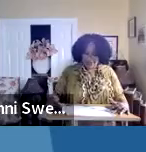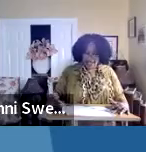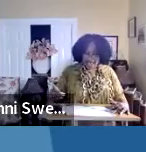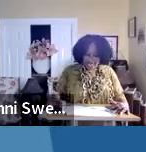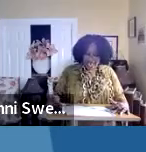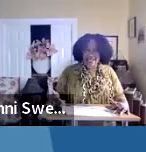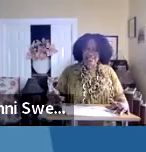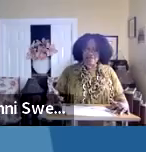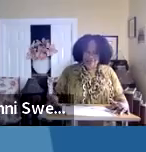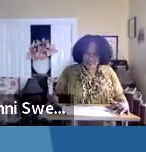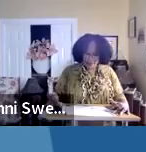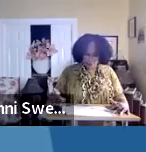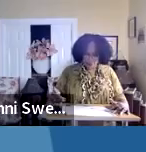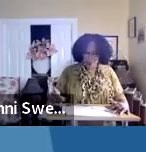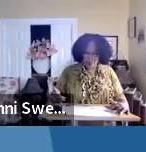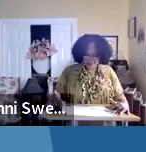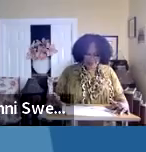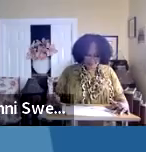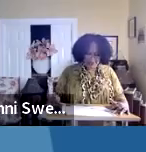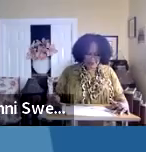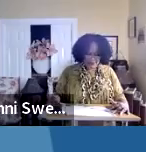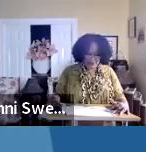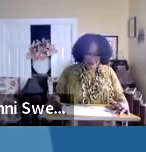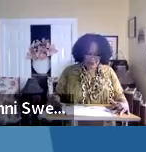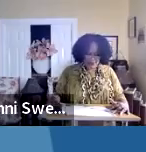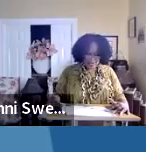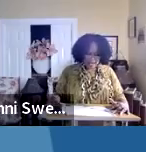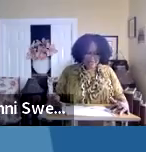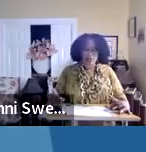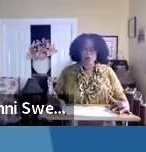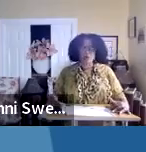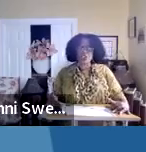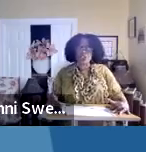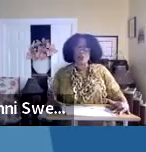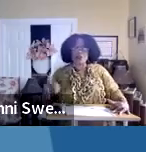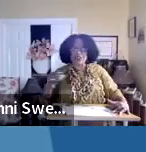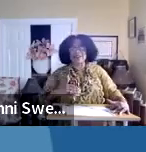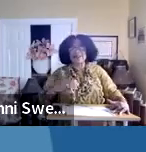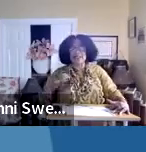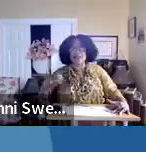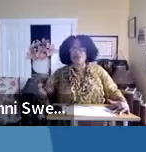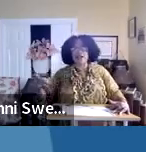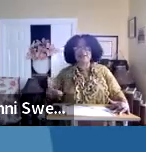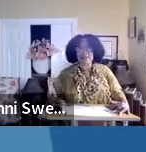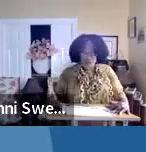justice part 2, which is a Wednesday, from 6:00 p.m. to